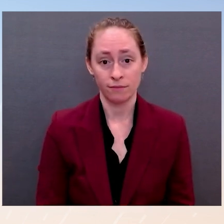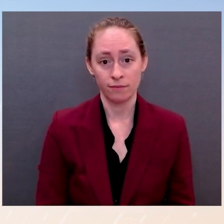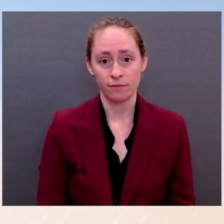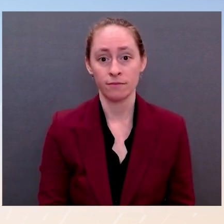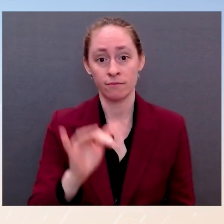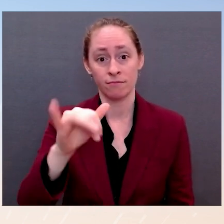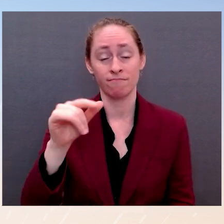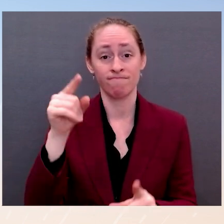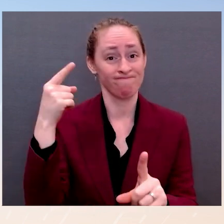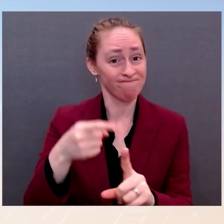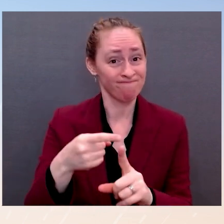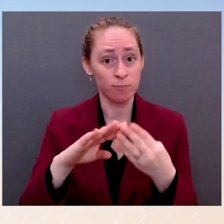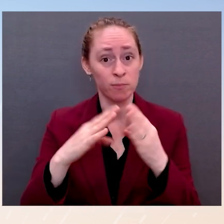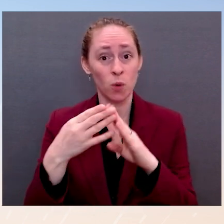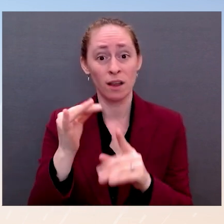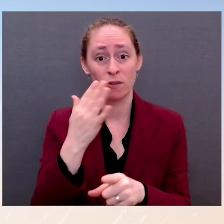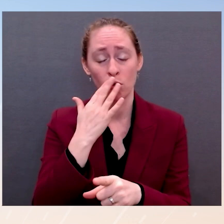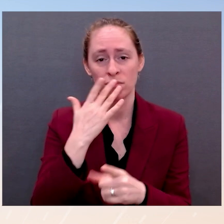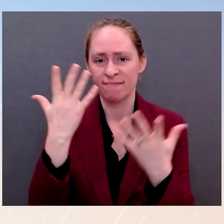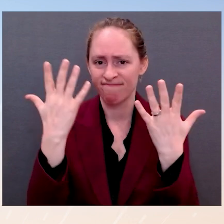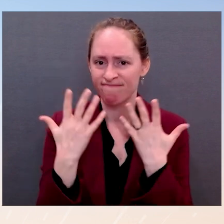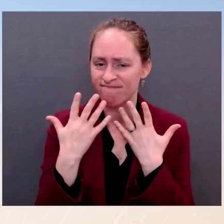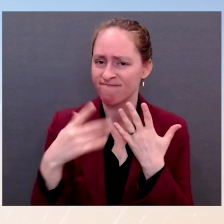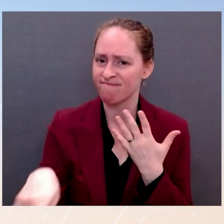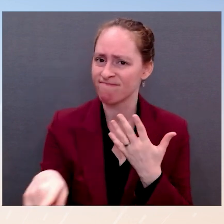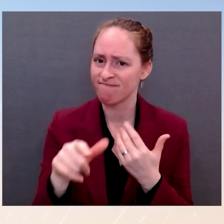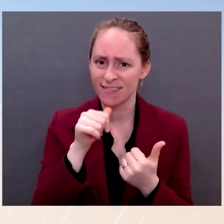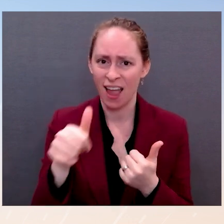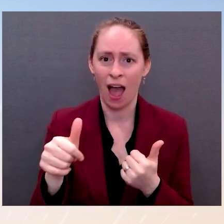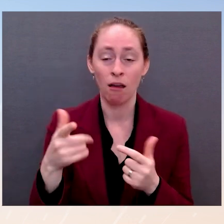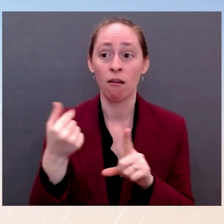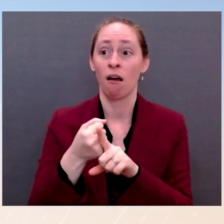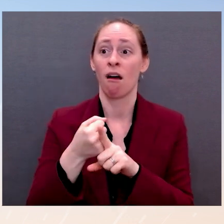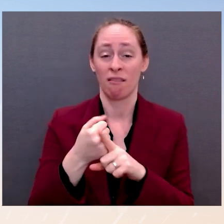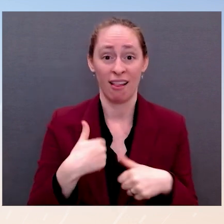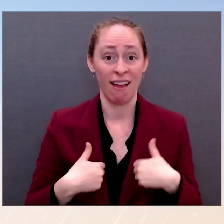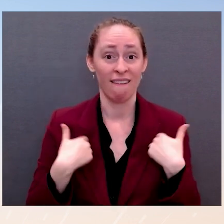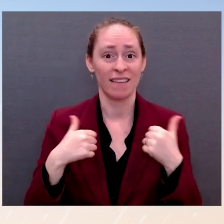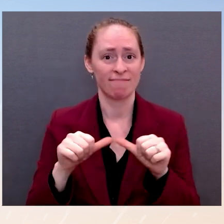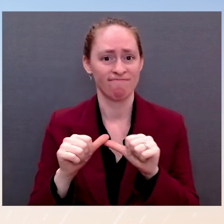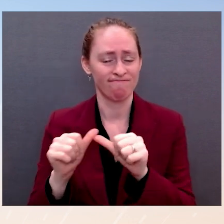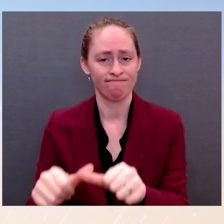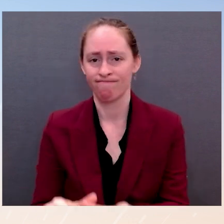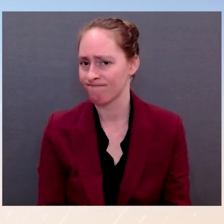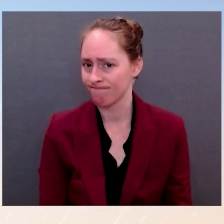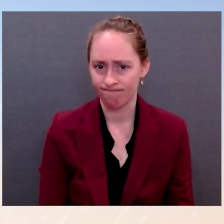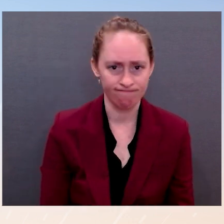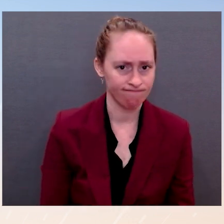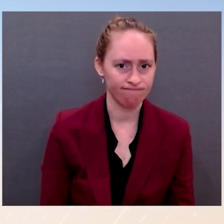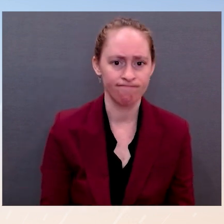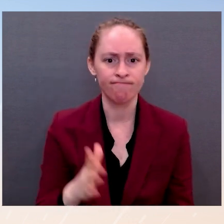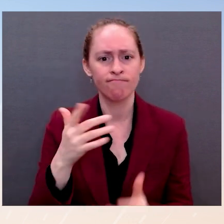who don't get the opportunity to celebrate that victory. I first found out that I had cancer really by a fluke.